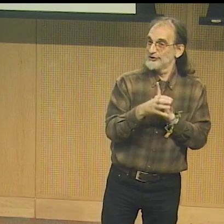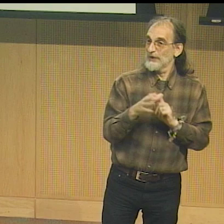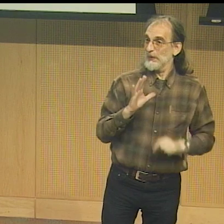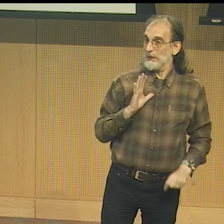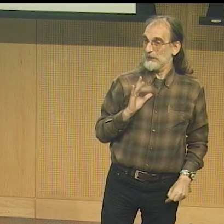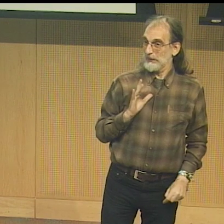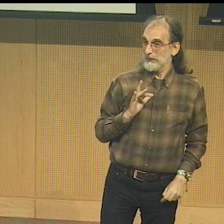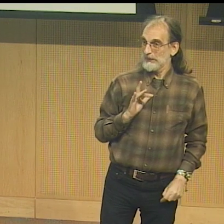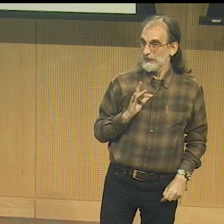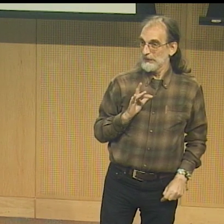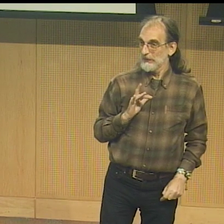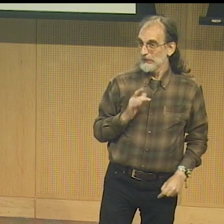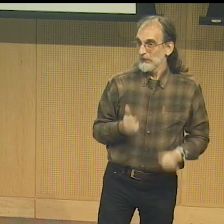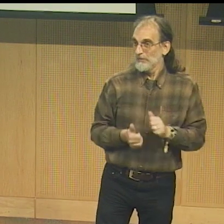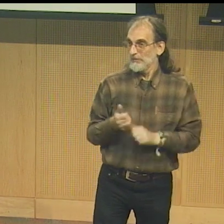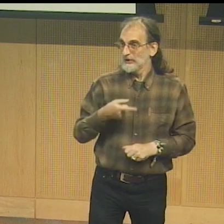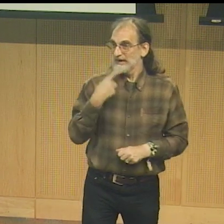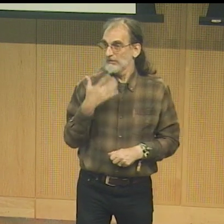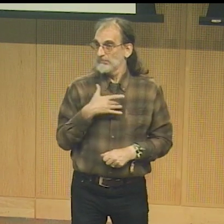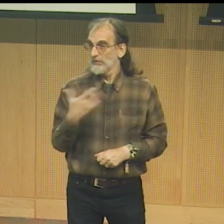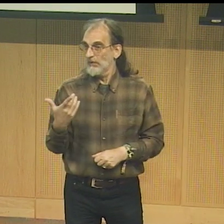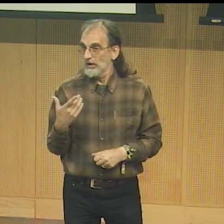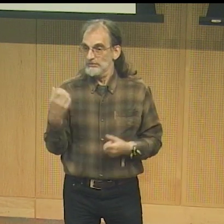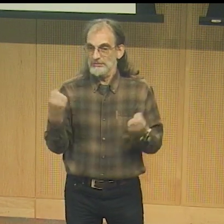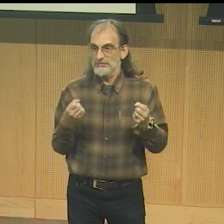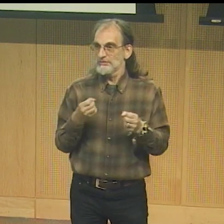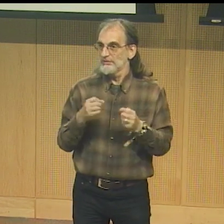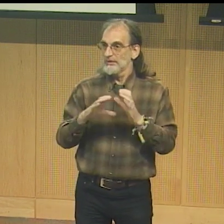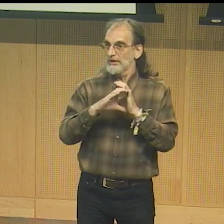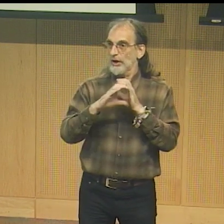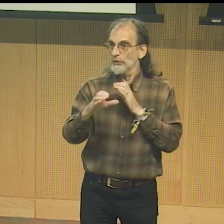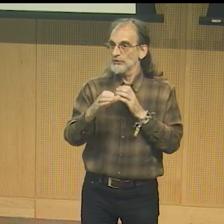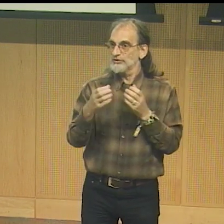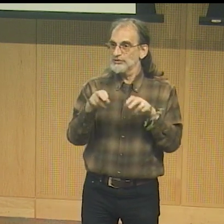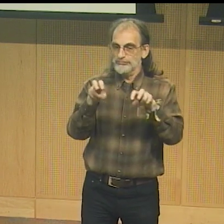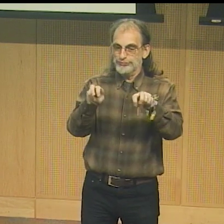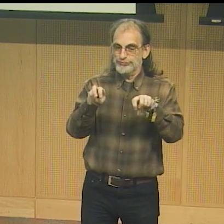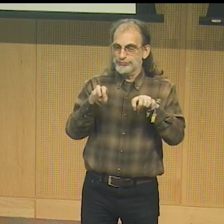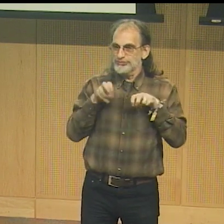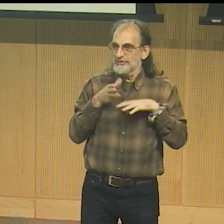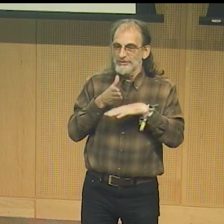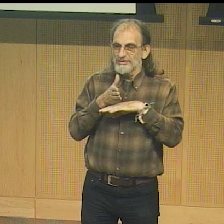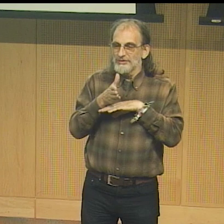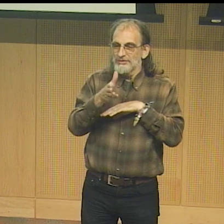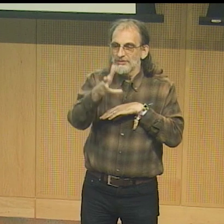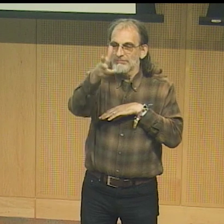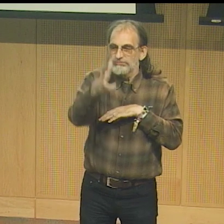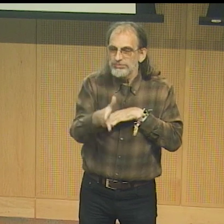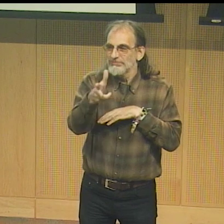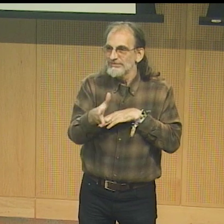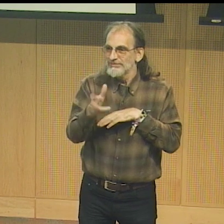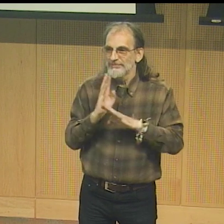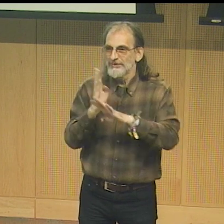their culture. It's different than when you see a group of tourists arrive